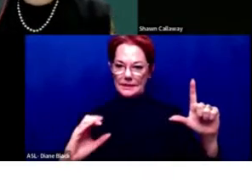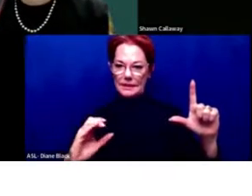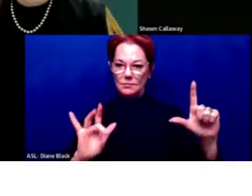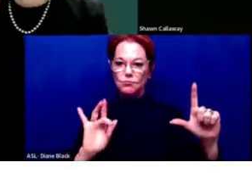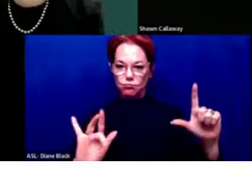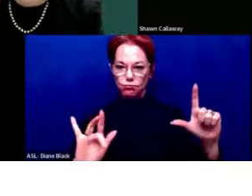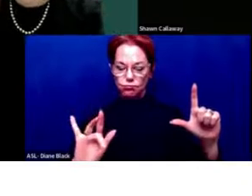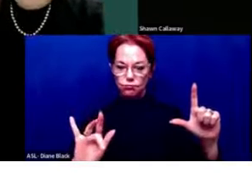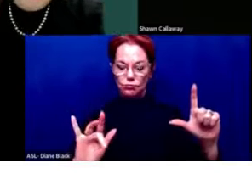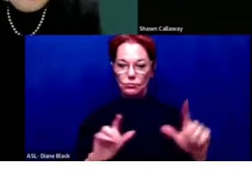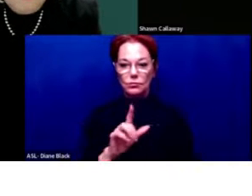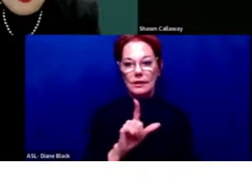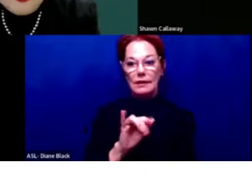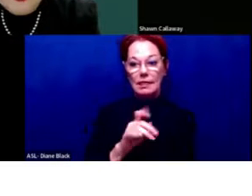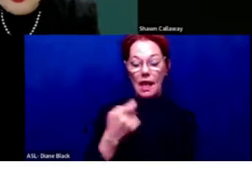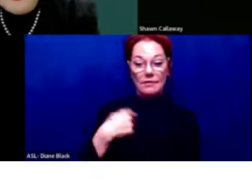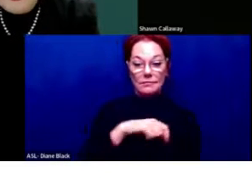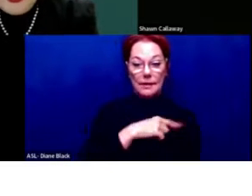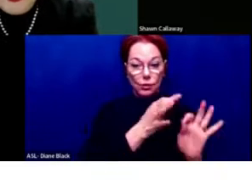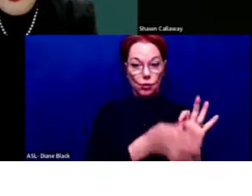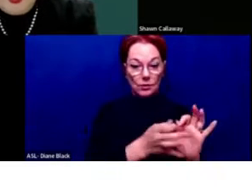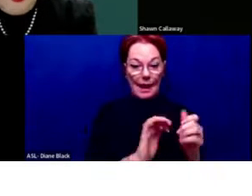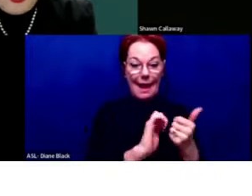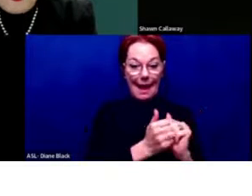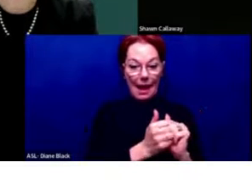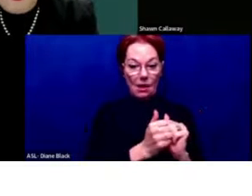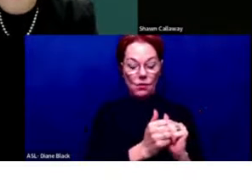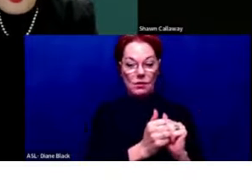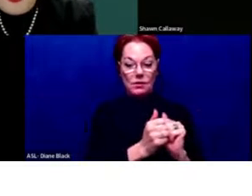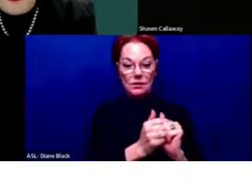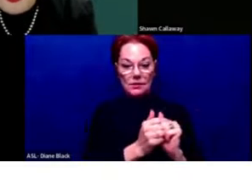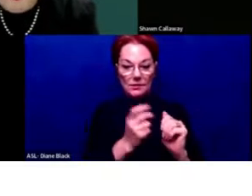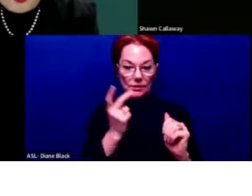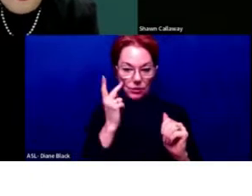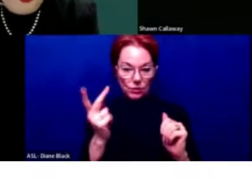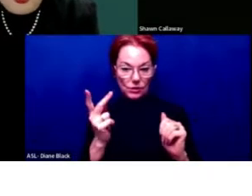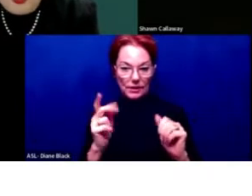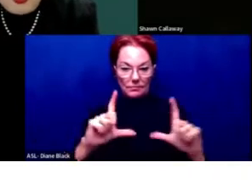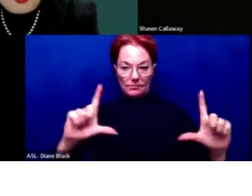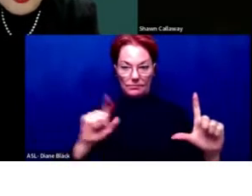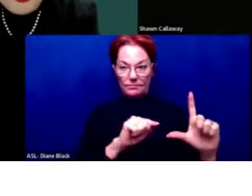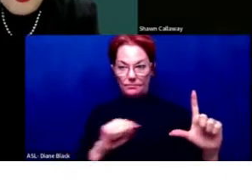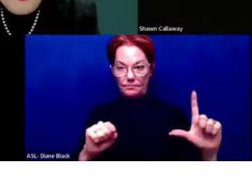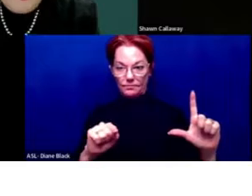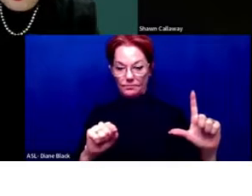live Spanish interpretation can be assessed by clicking the interpretation but button at the bottom of your zoom screen the